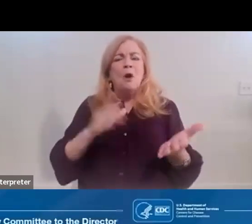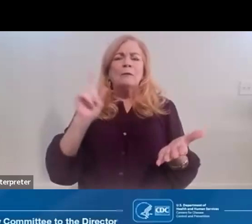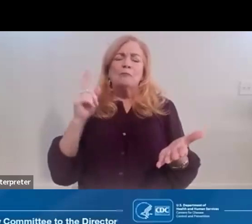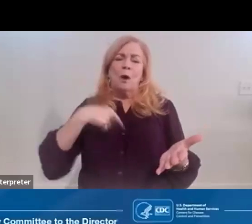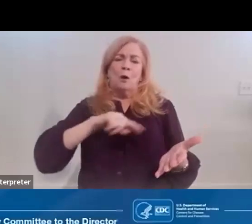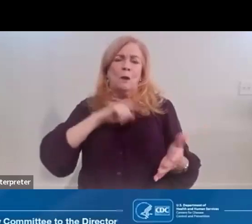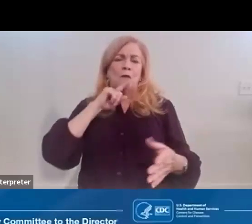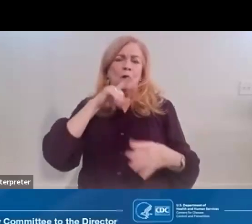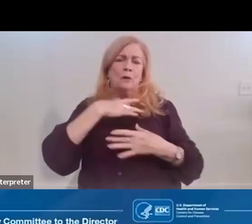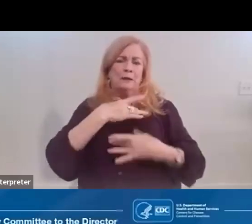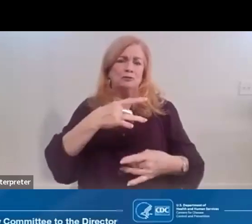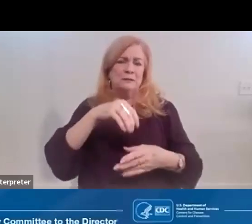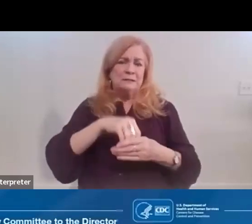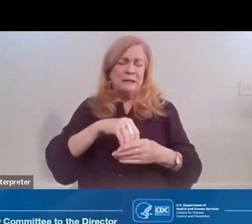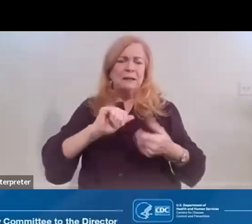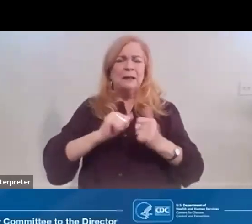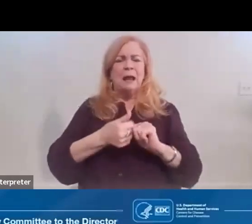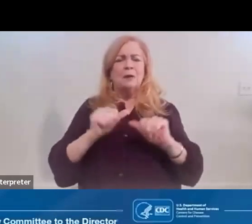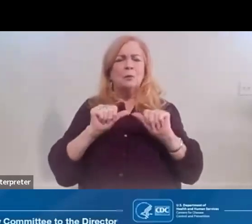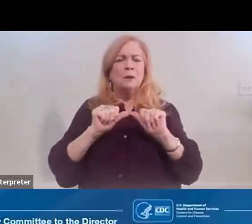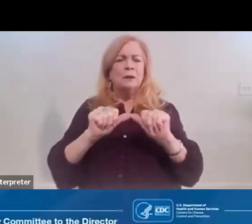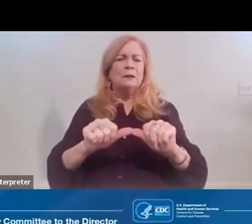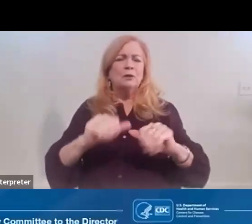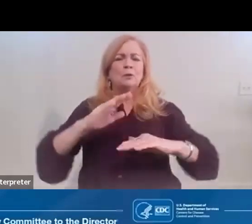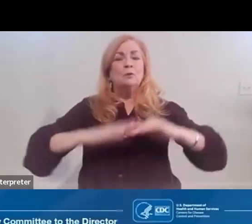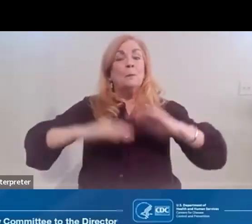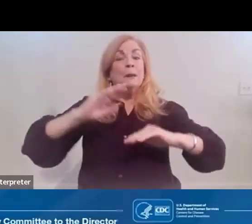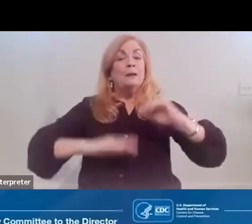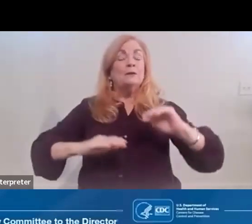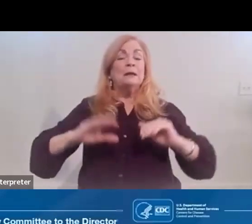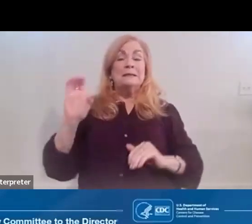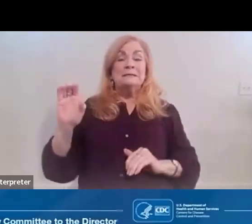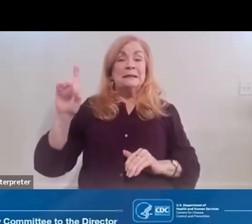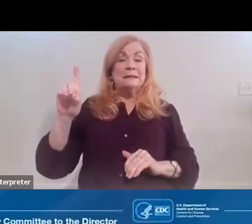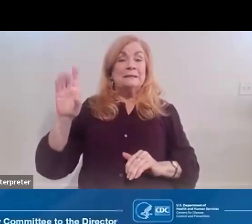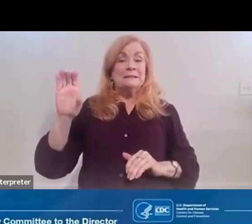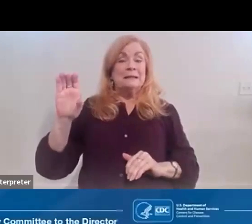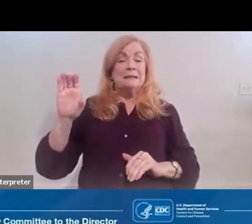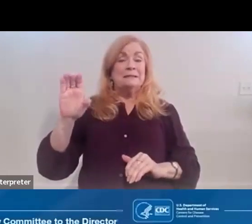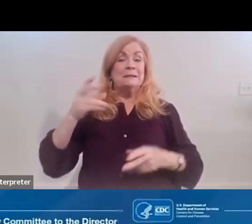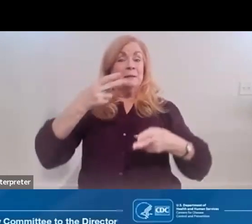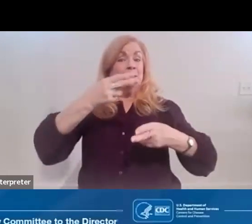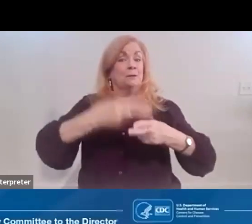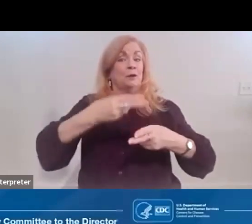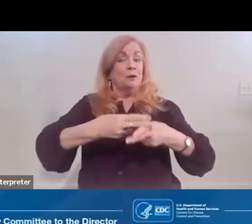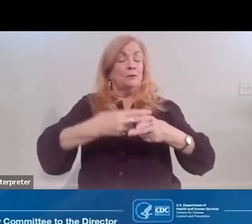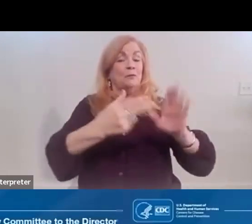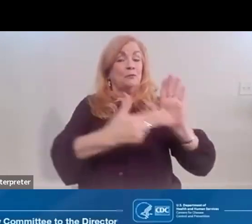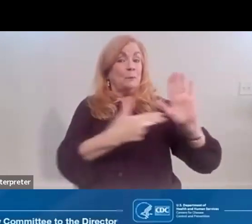in is how do we continue to build CDC's credibility? And I think this gives a lot of credibility after a time